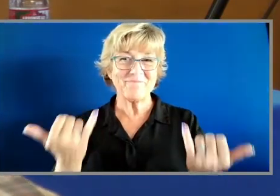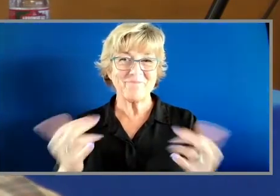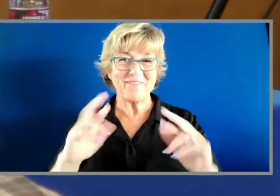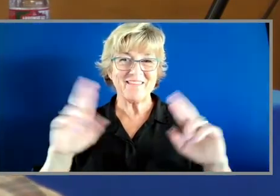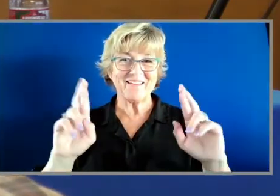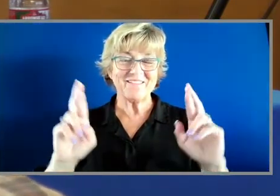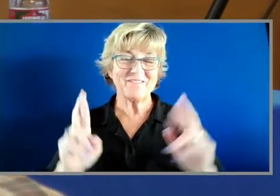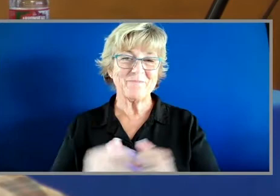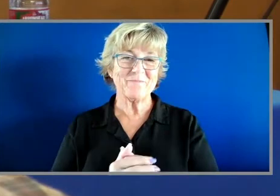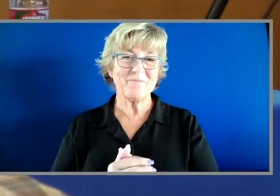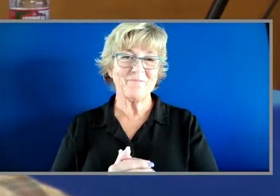Here we go.